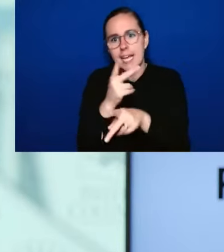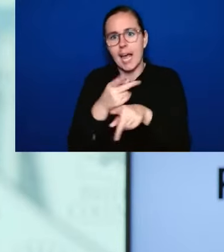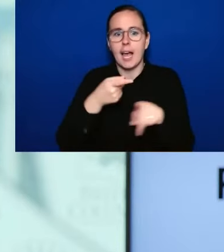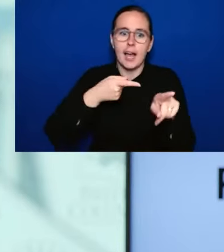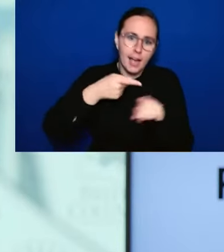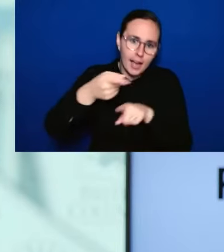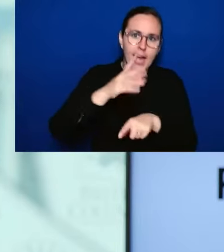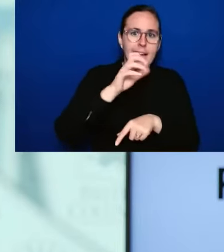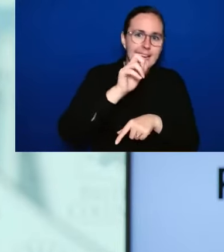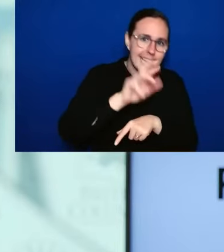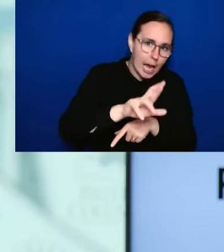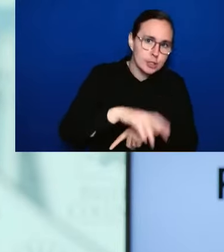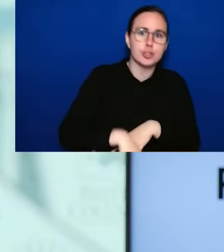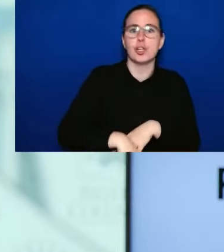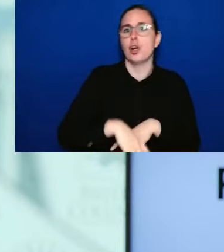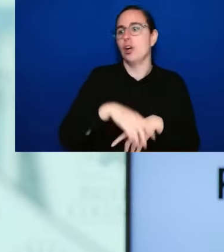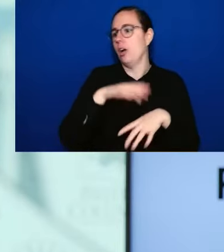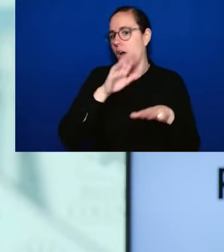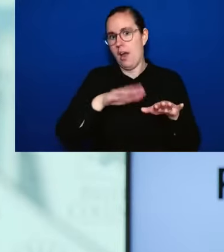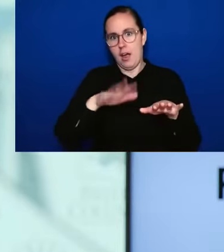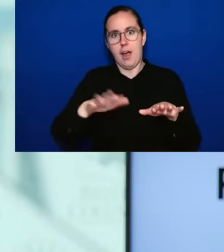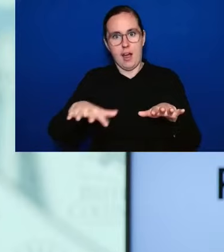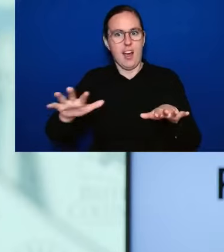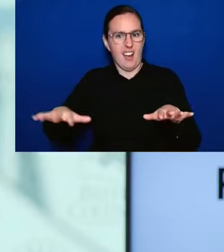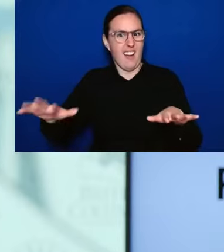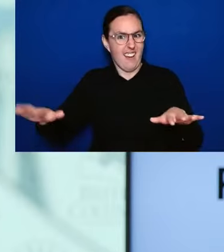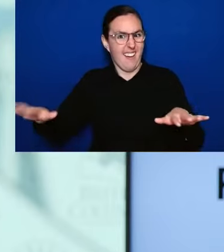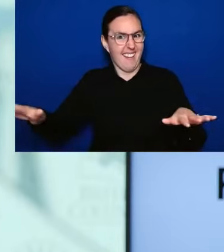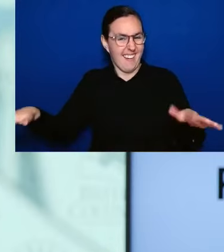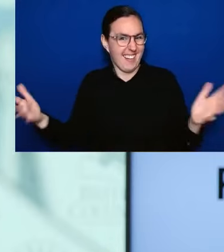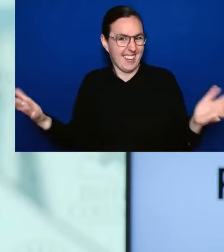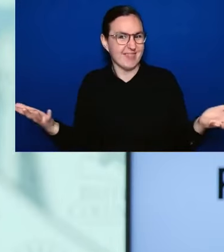facing a challenge now absolutely. And it's our- our